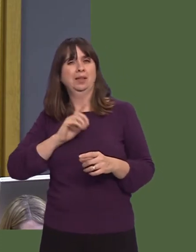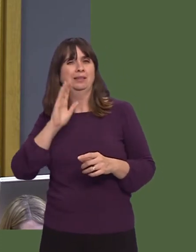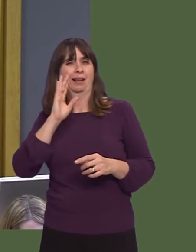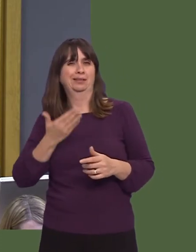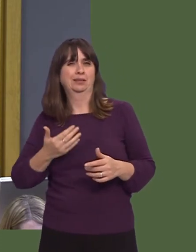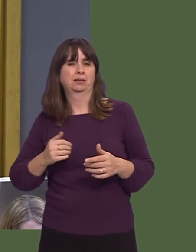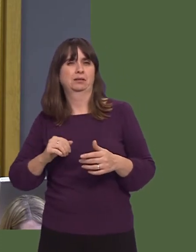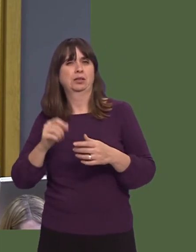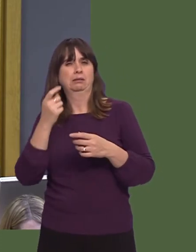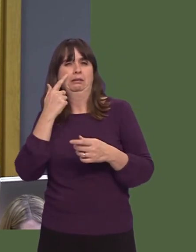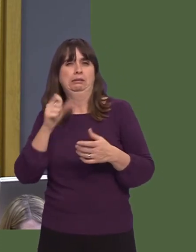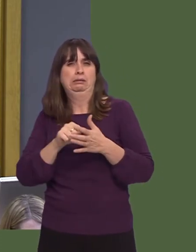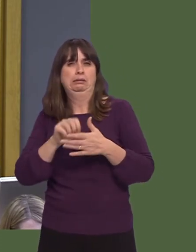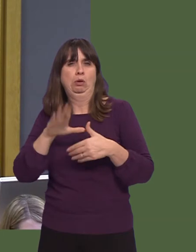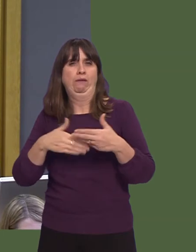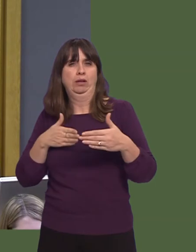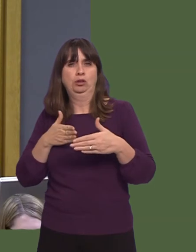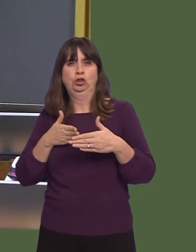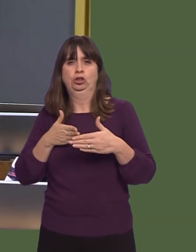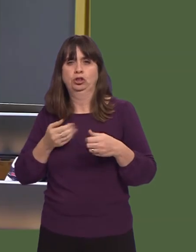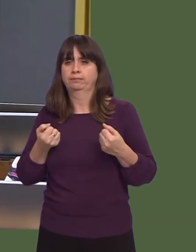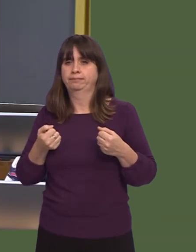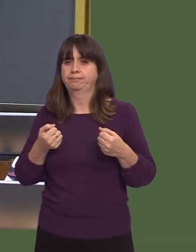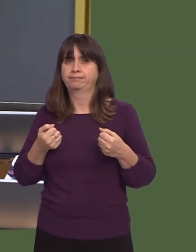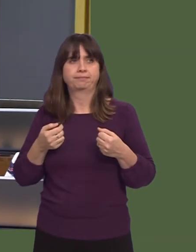Carwyn Jones AM: Well, local authorities must comply with the law, of course. But as part